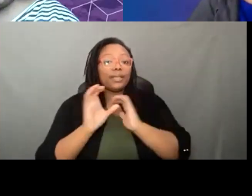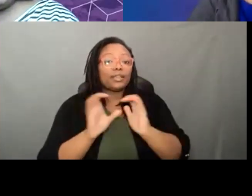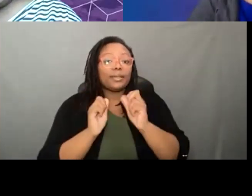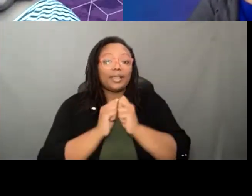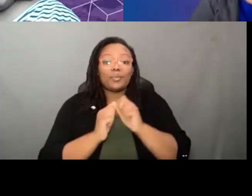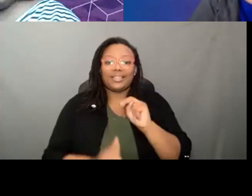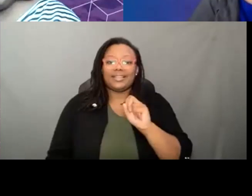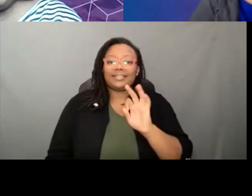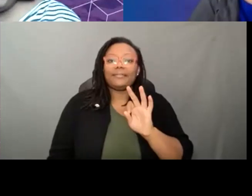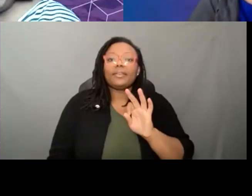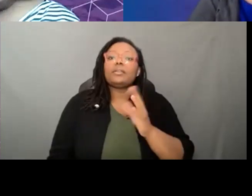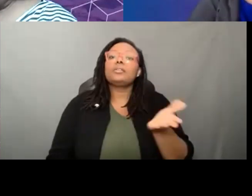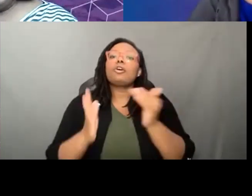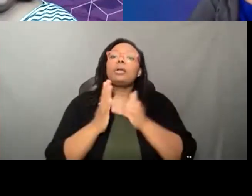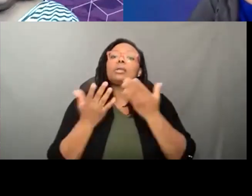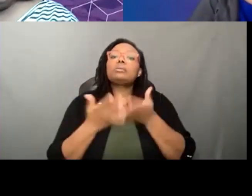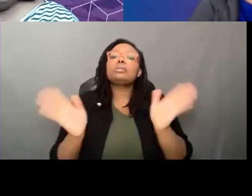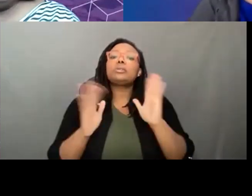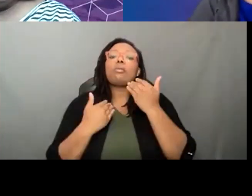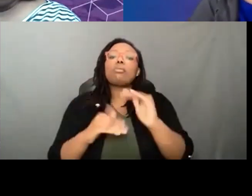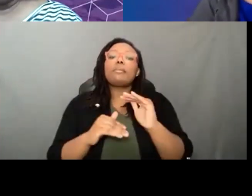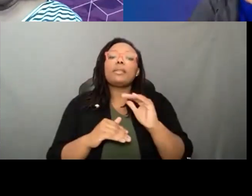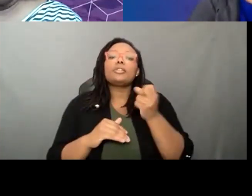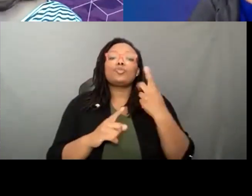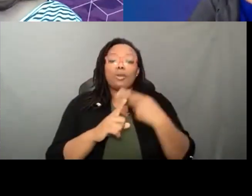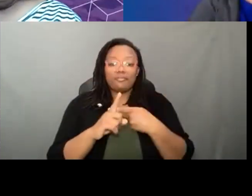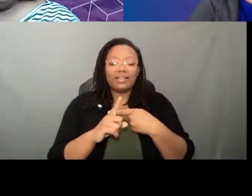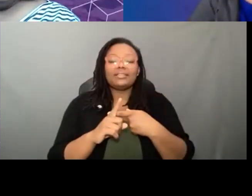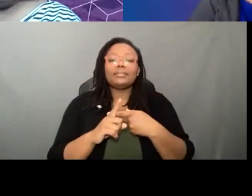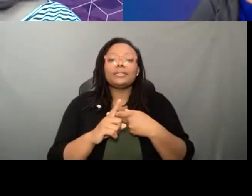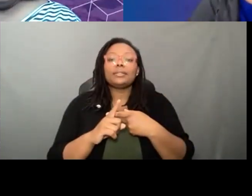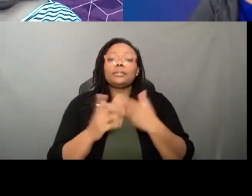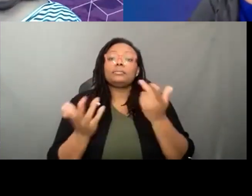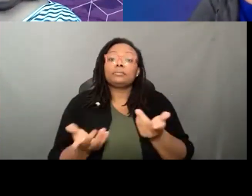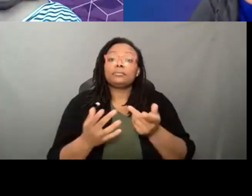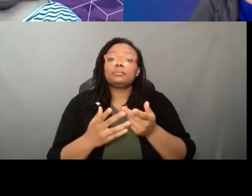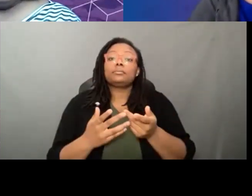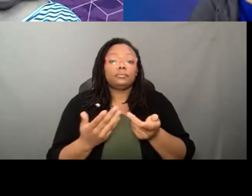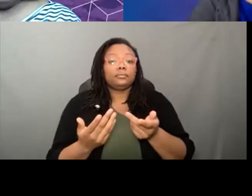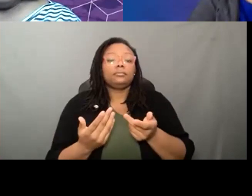So again, they're generally limited to 12 months. They are just what it says.